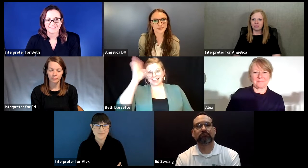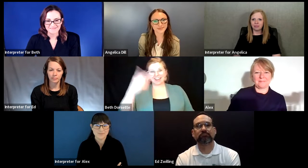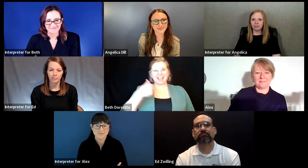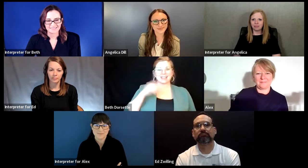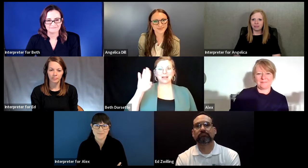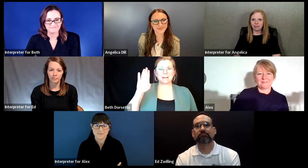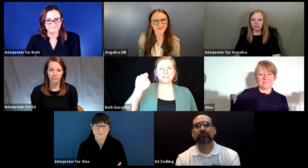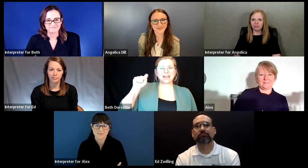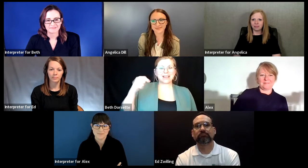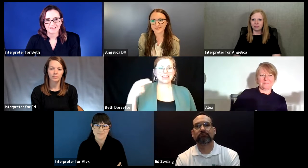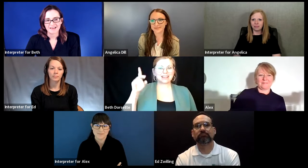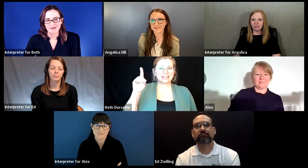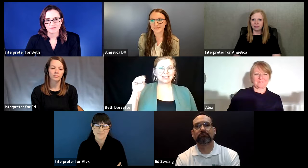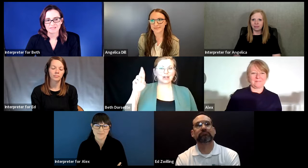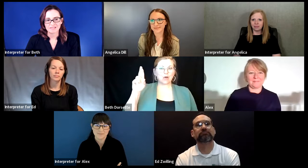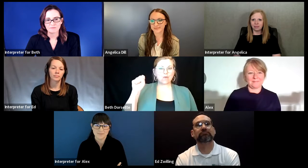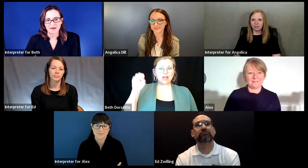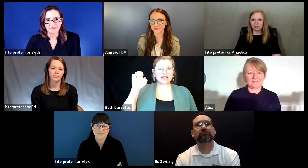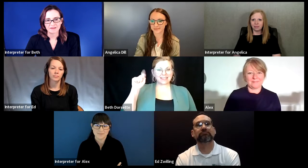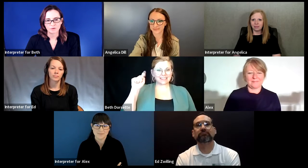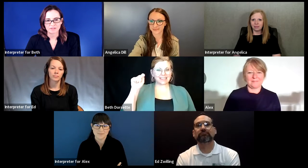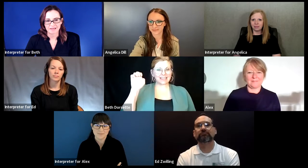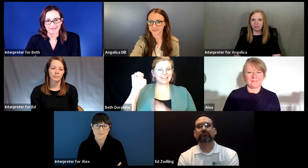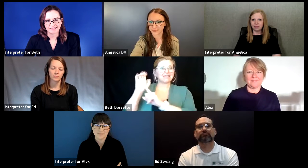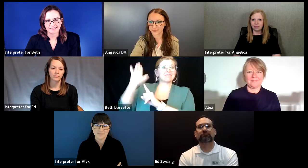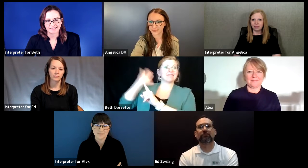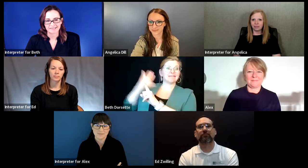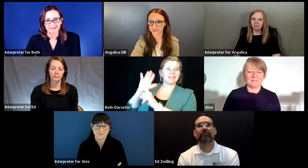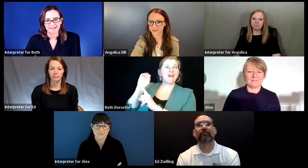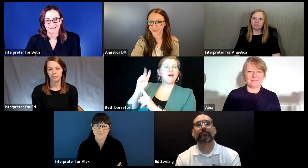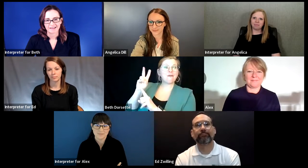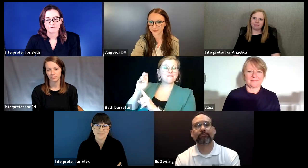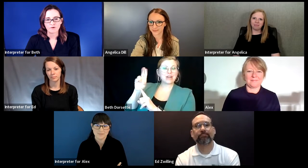Hello, this is Beth Dorsette.